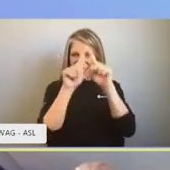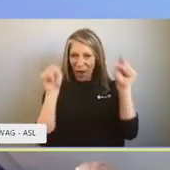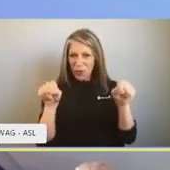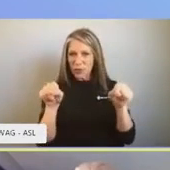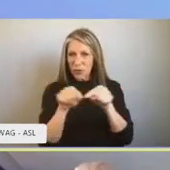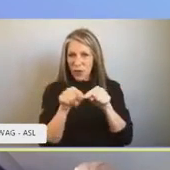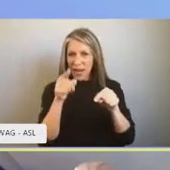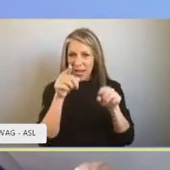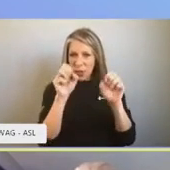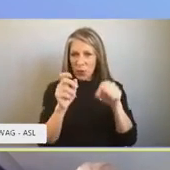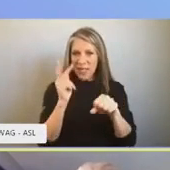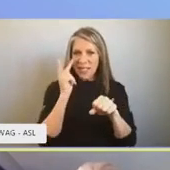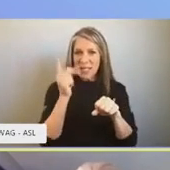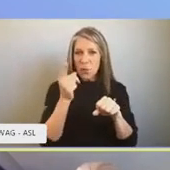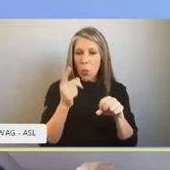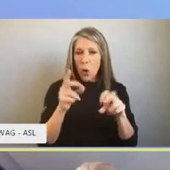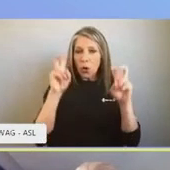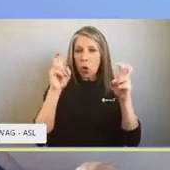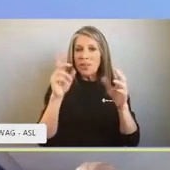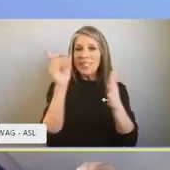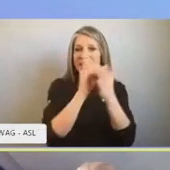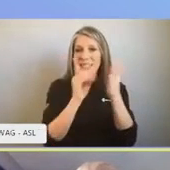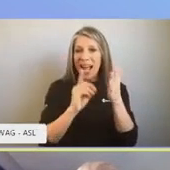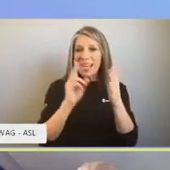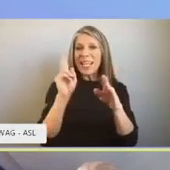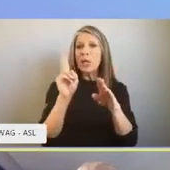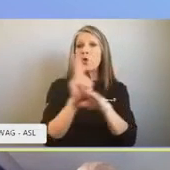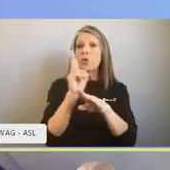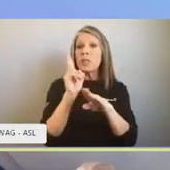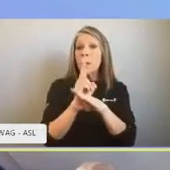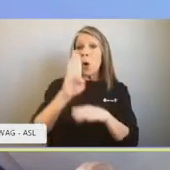accessible voting. The three little books that you the